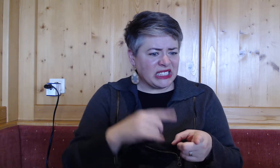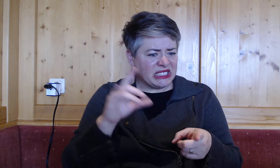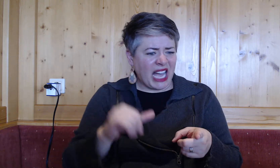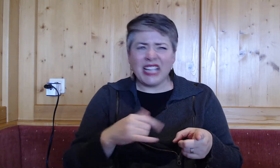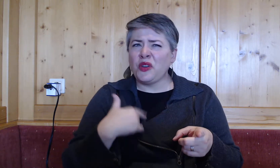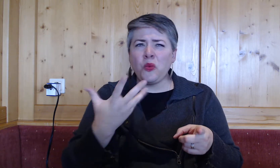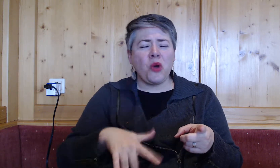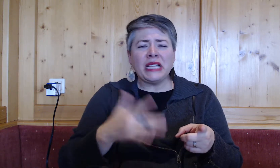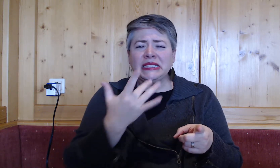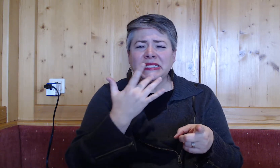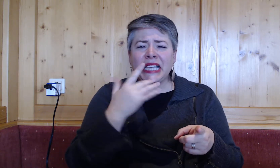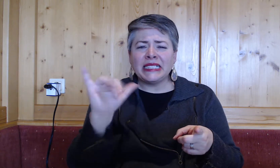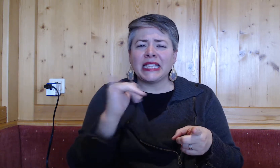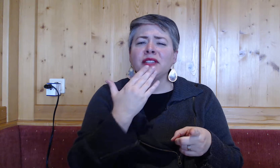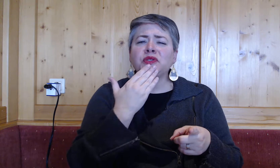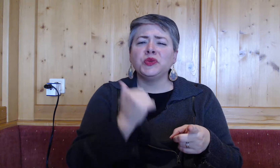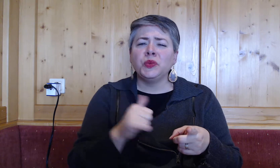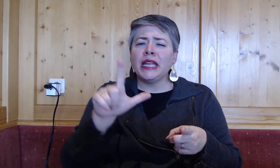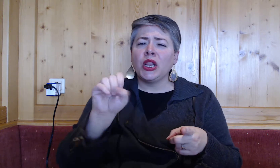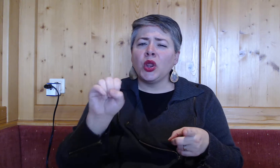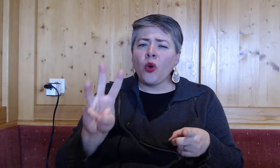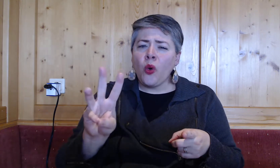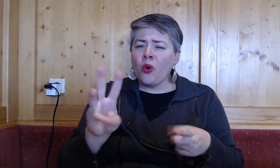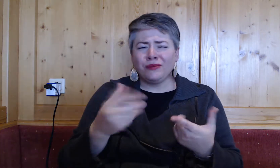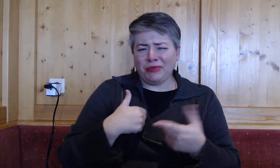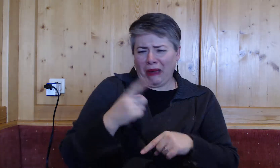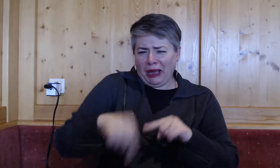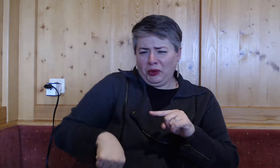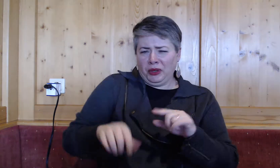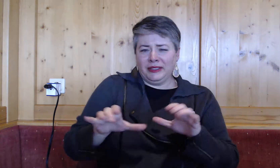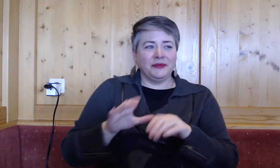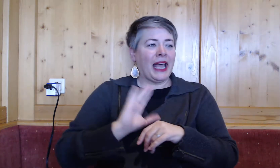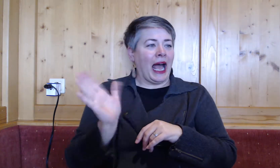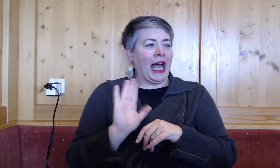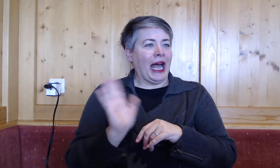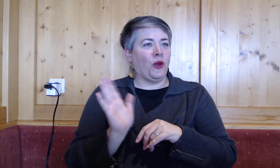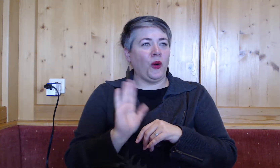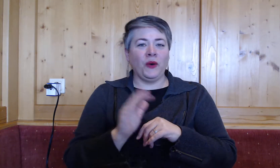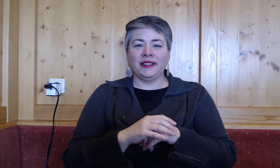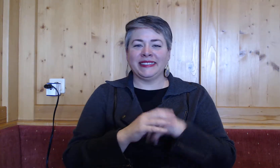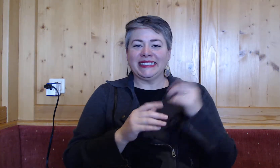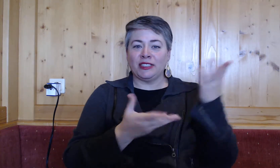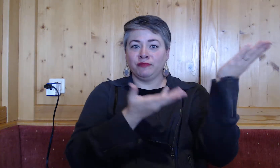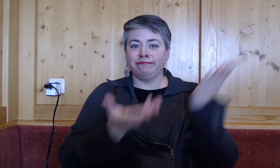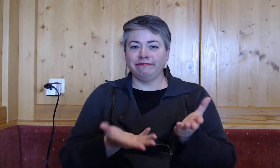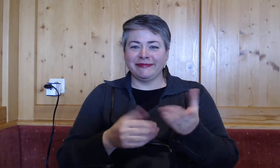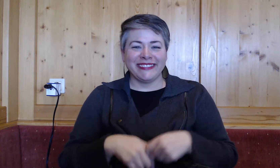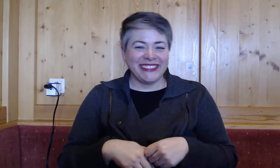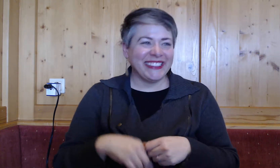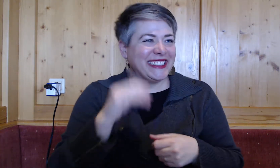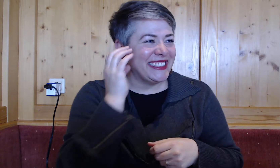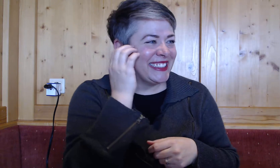I don't want to buy one that tastes like Sweet n Lo. *My waitress is here... Hi!!*